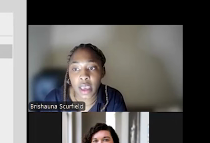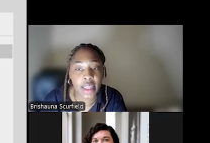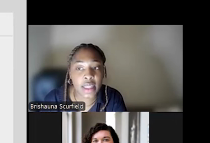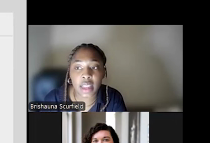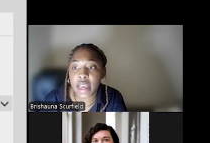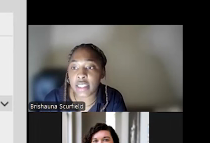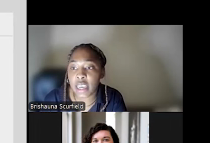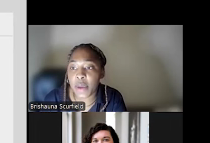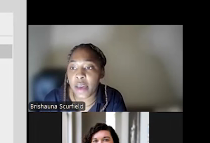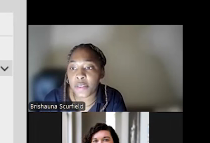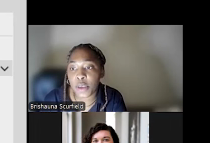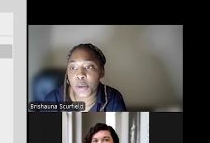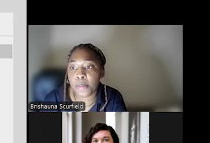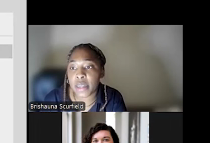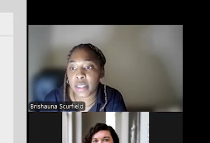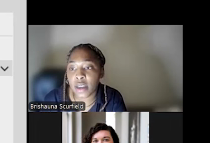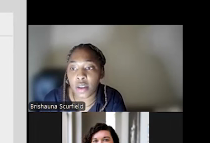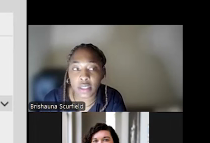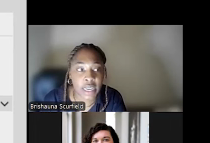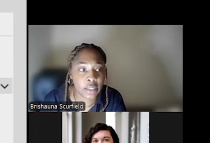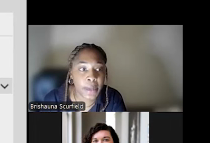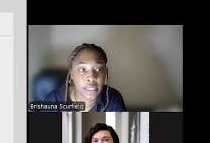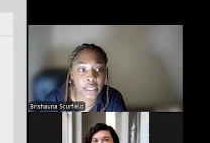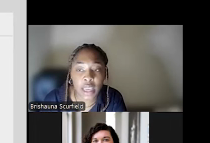And then the last thing, we have a few missing alt text pieces.